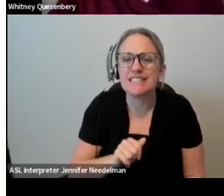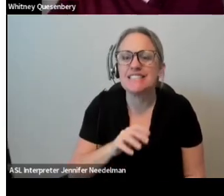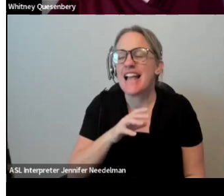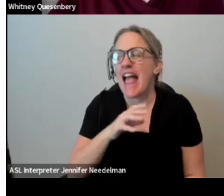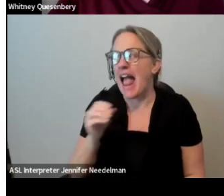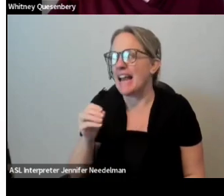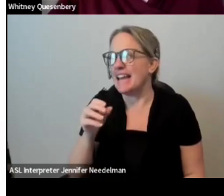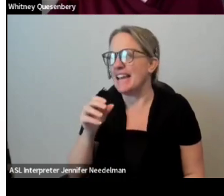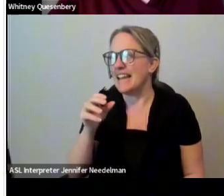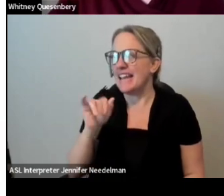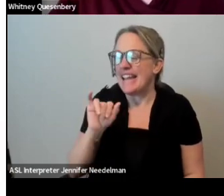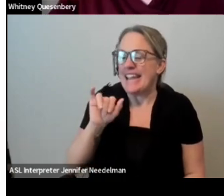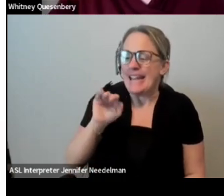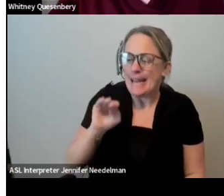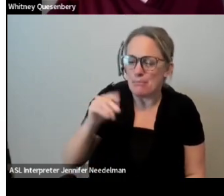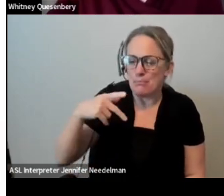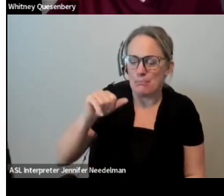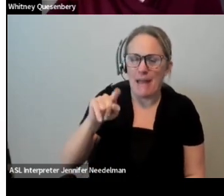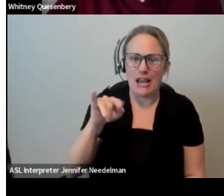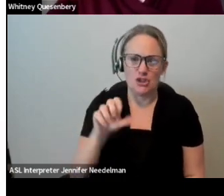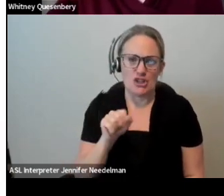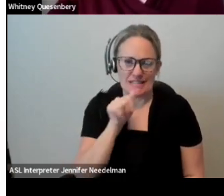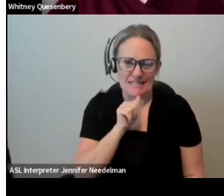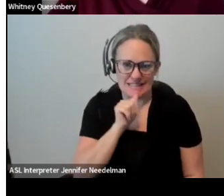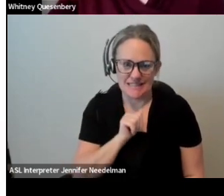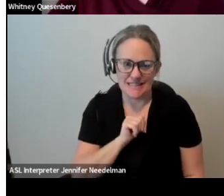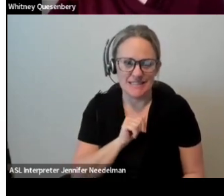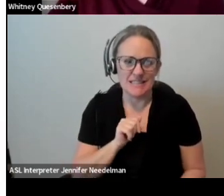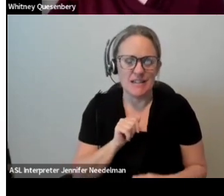and we thought about persistence, we thought about frustration,